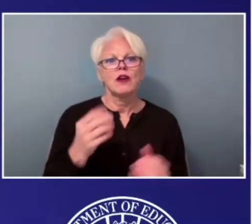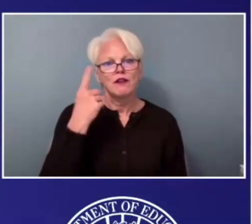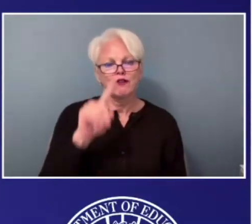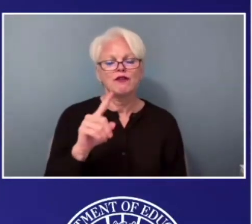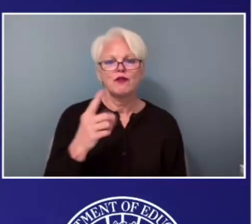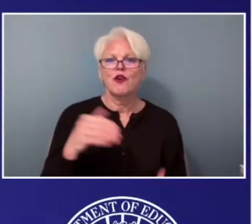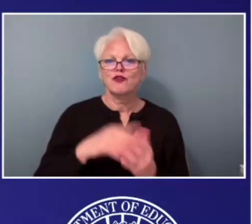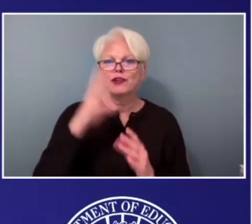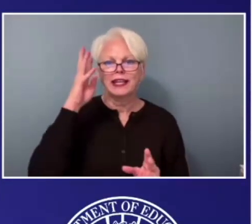We ended up with 17.